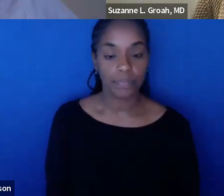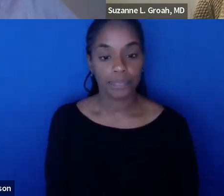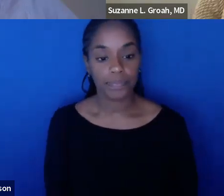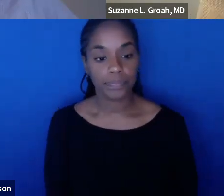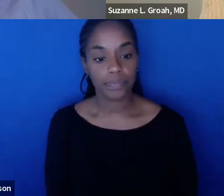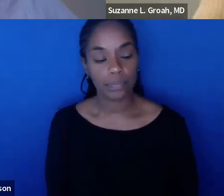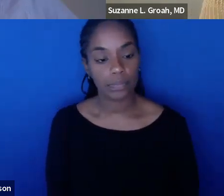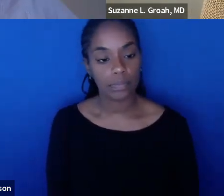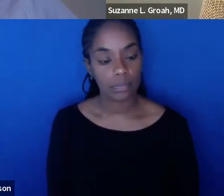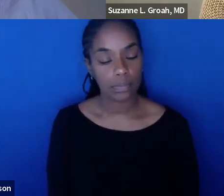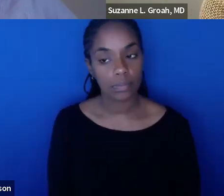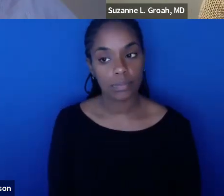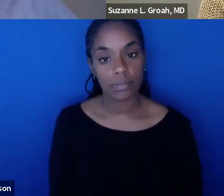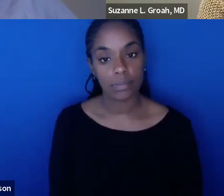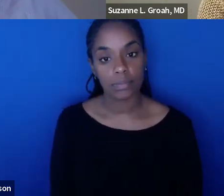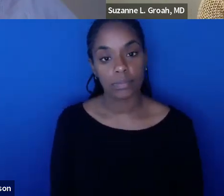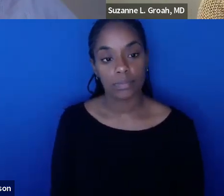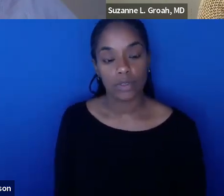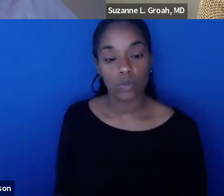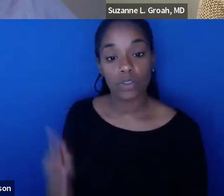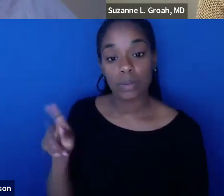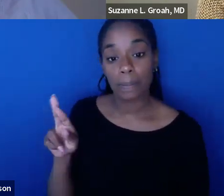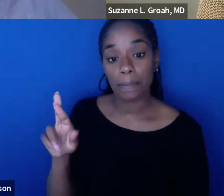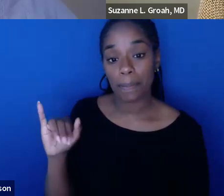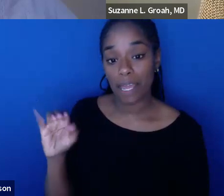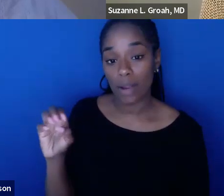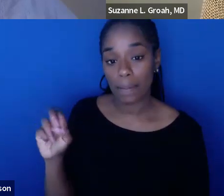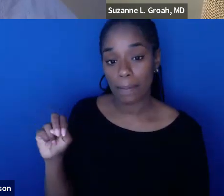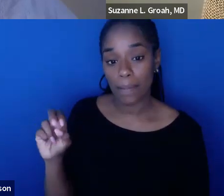Would you consider perimenopausal also? Yes.